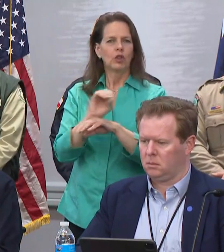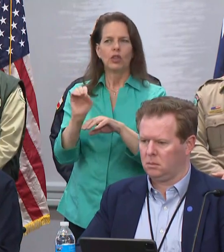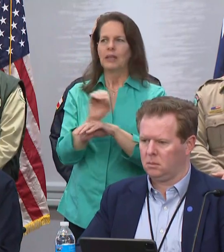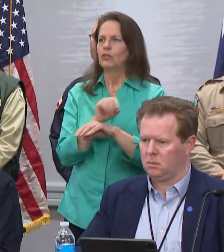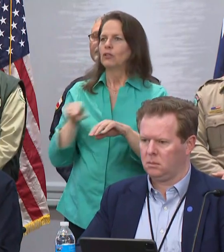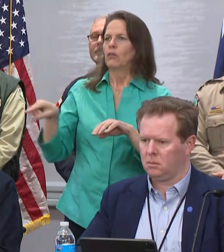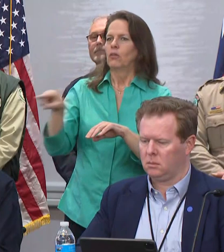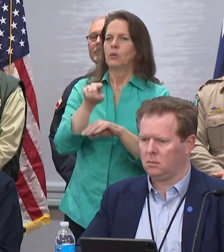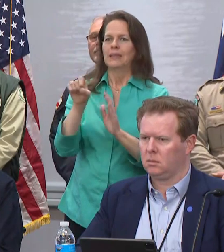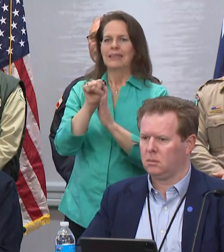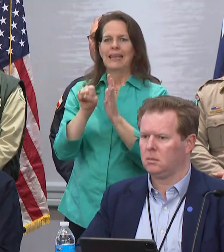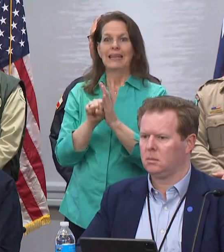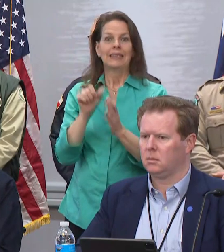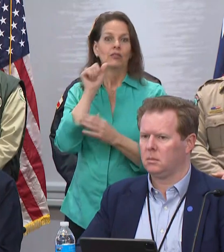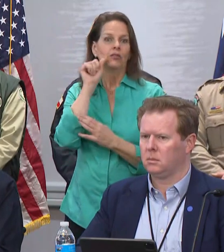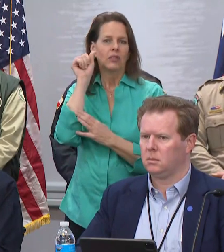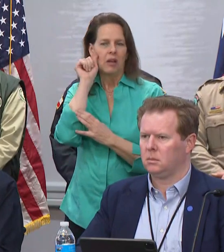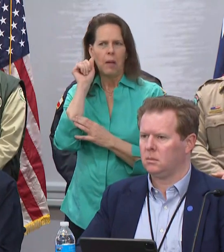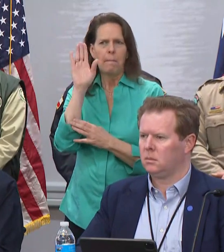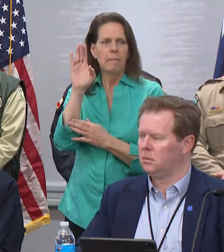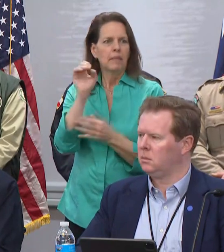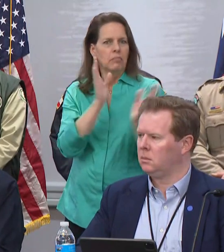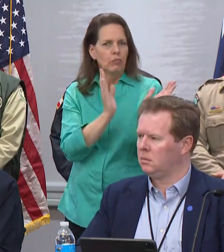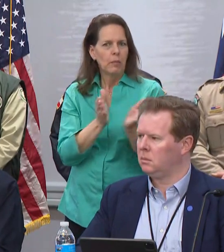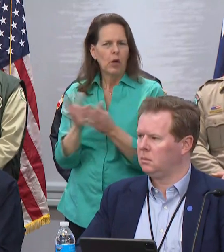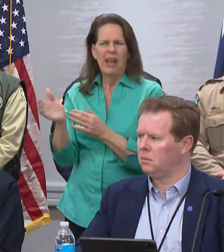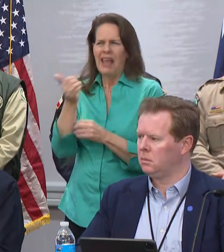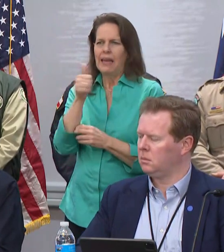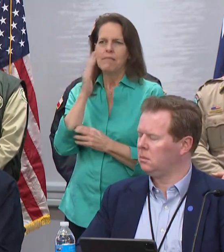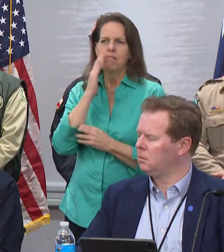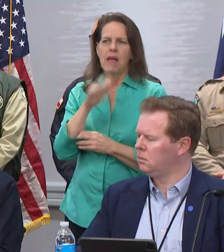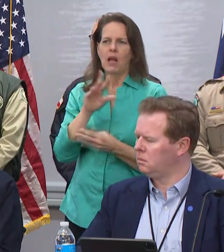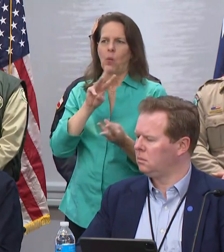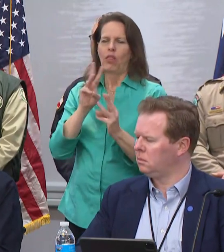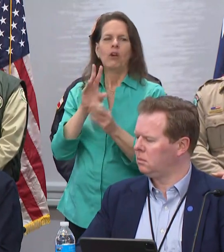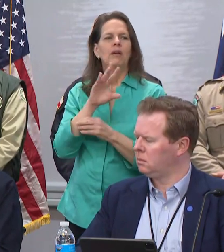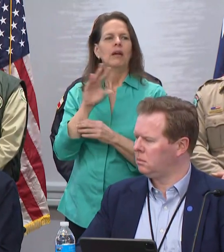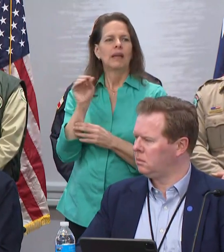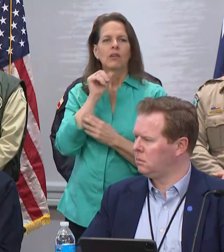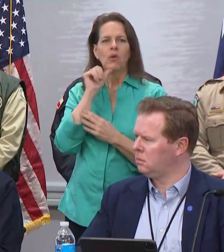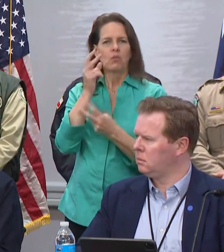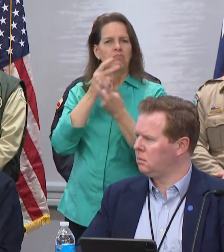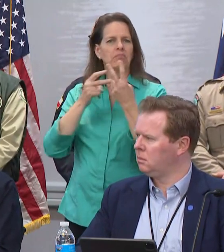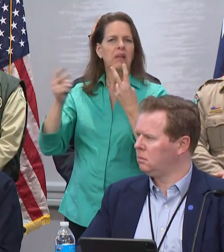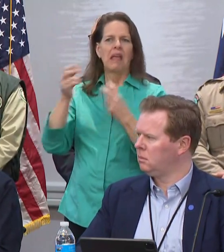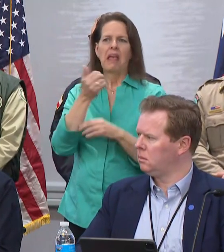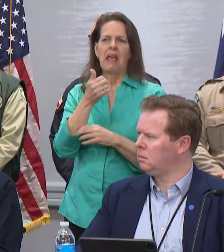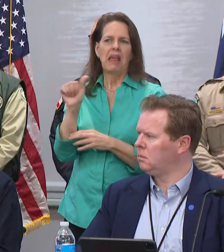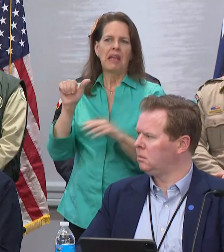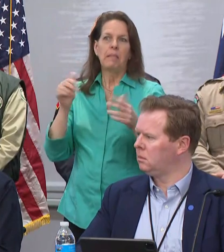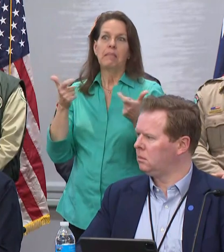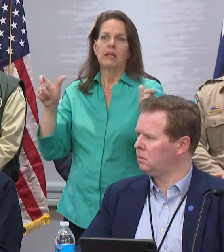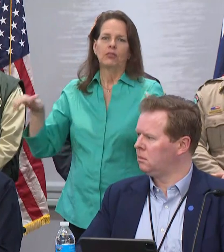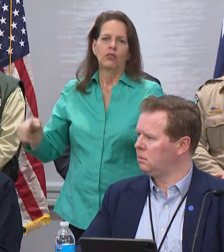All are prepared for any potential inclement weather and do not anticipate any significant operational challenges.